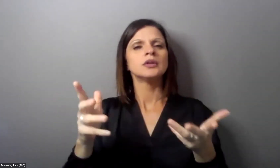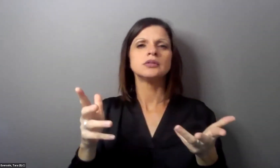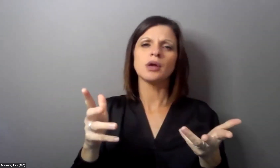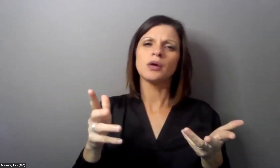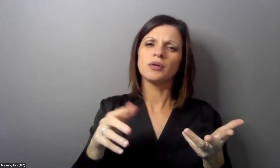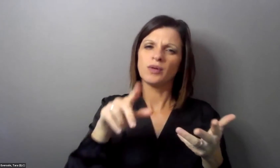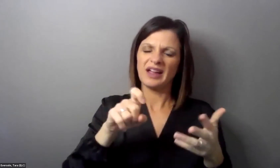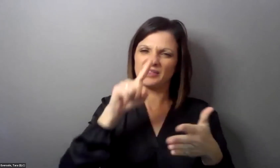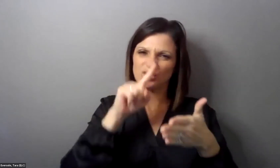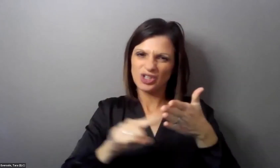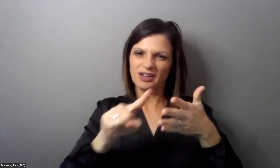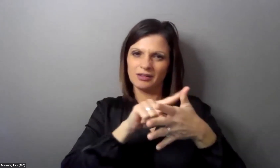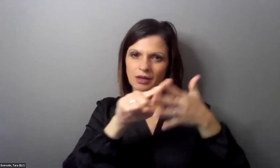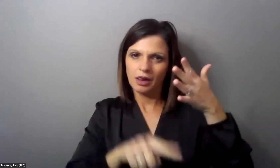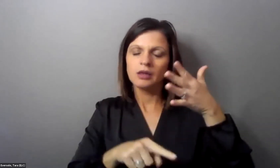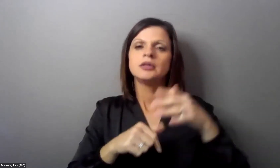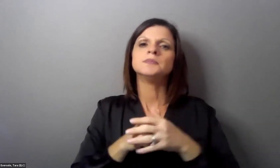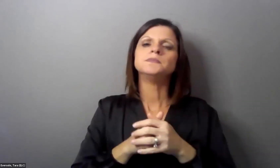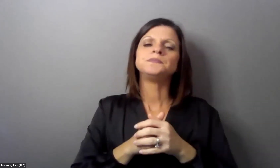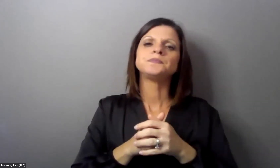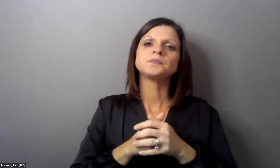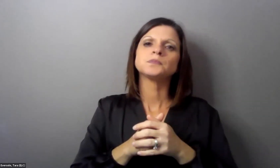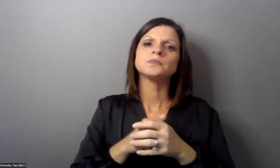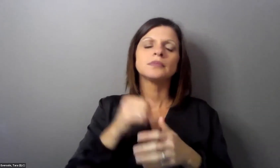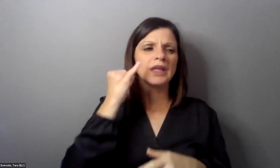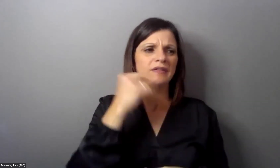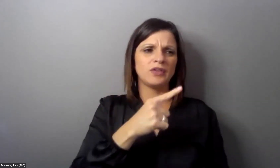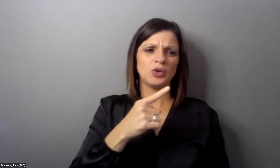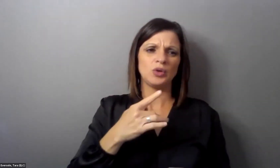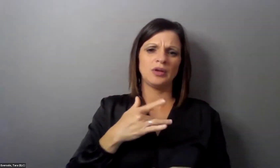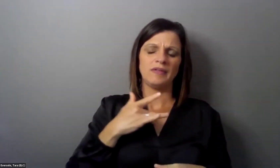If you find yourself internalizing some biases.